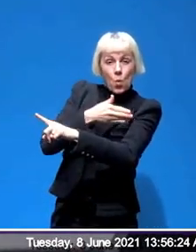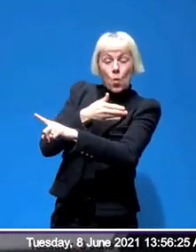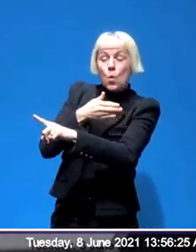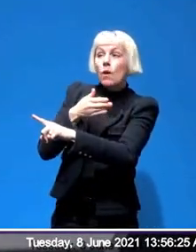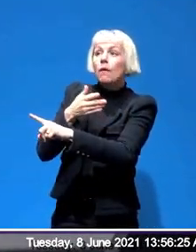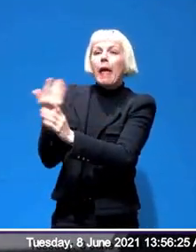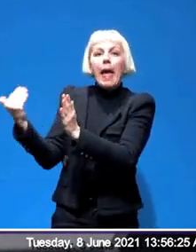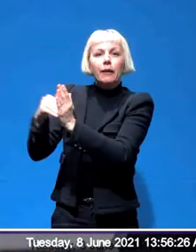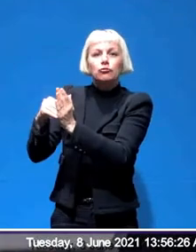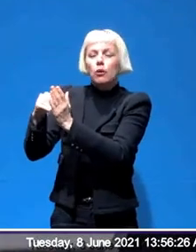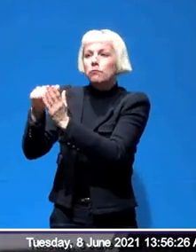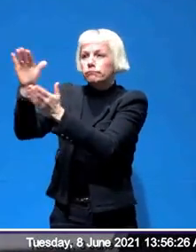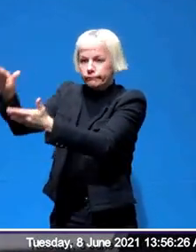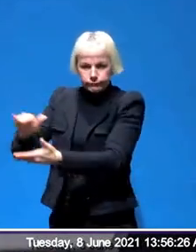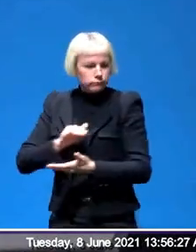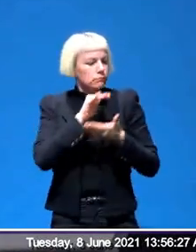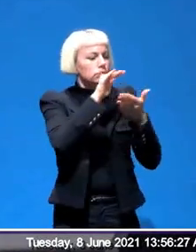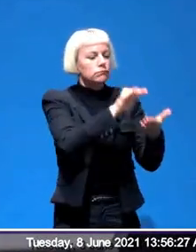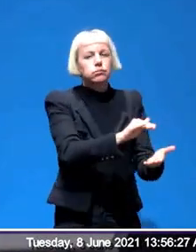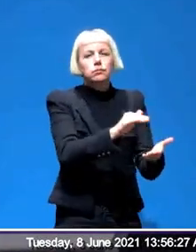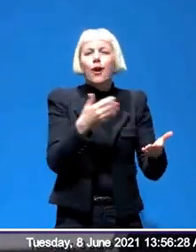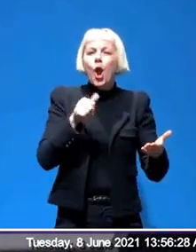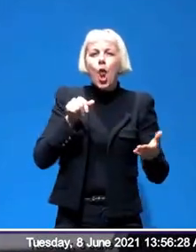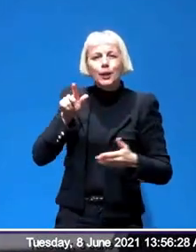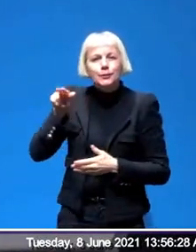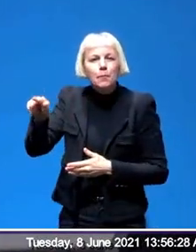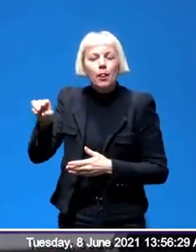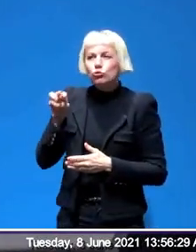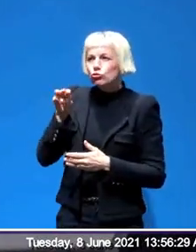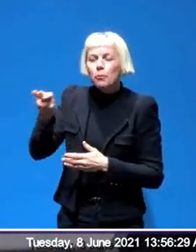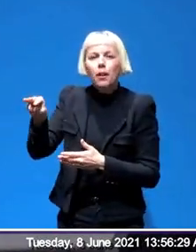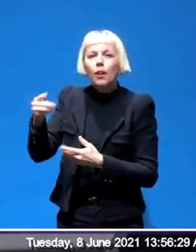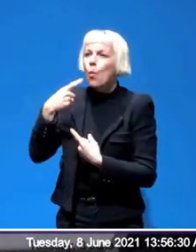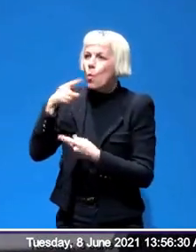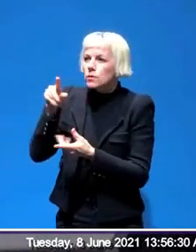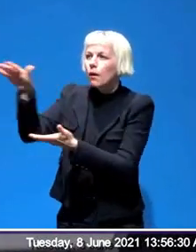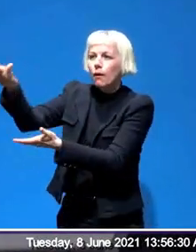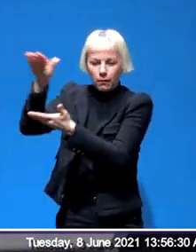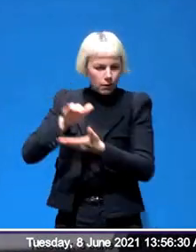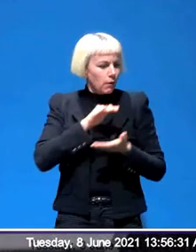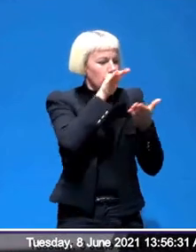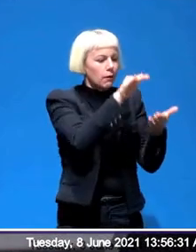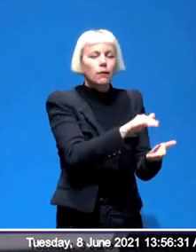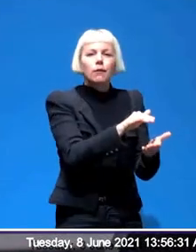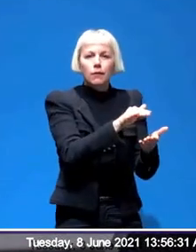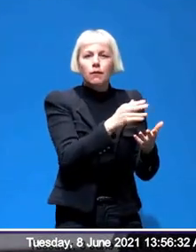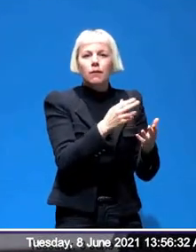generally would do a double order or a triple order, depending --- especially over Christmas, there would be a four-week order.